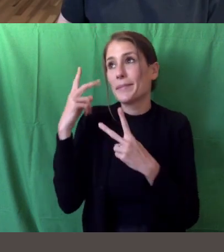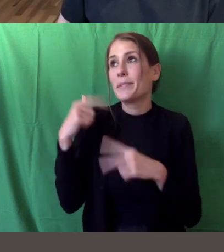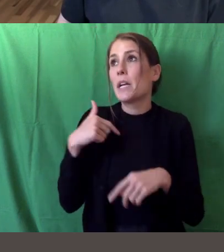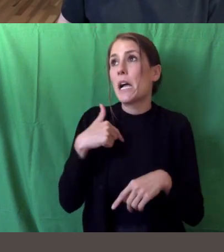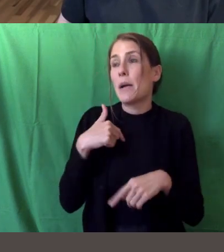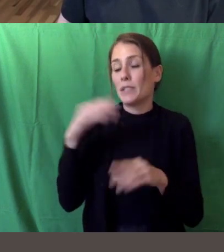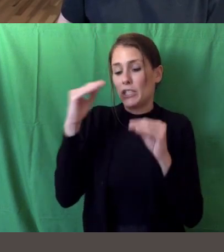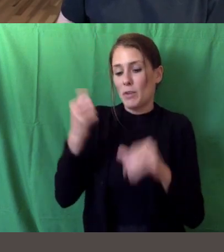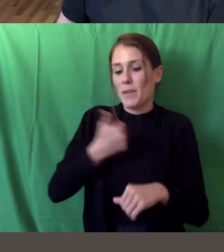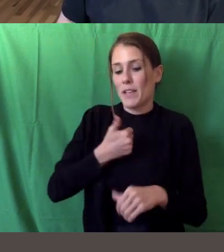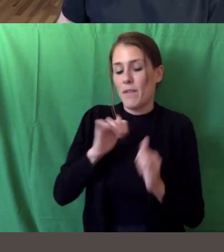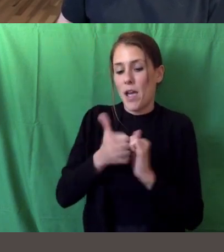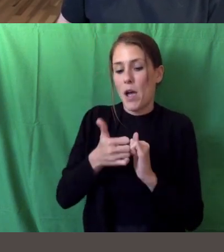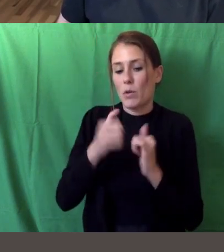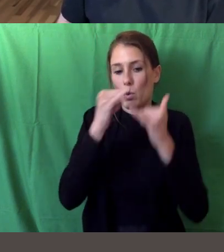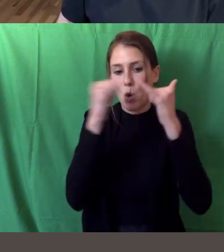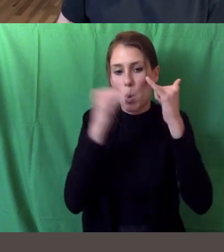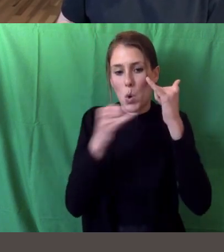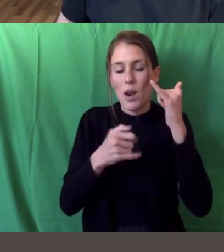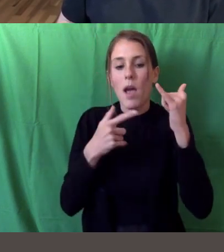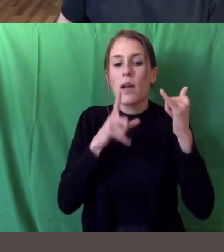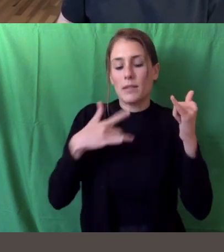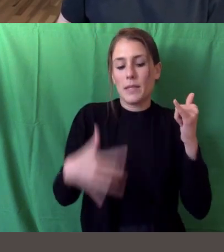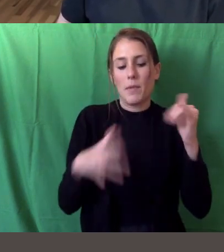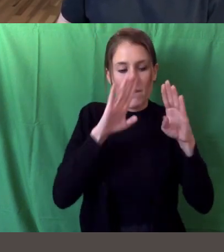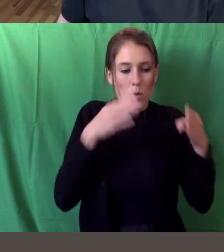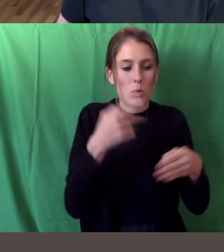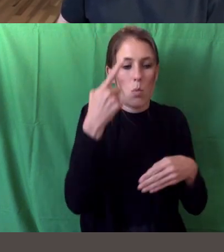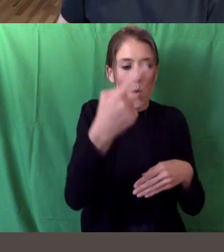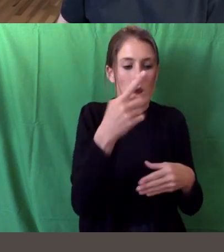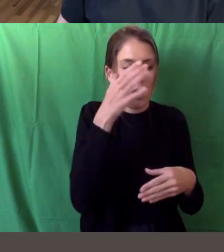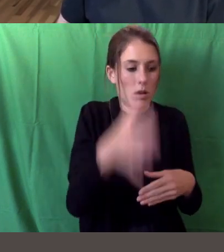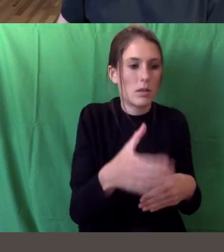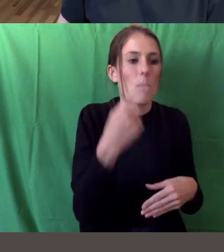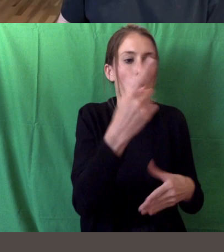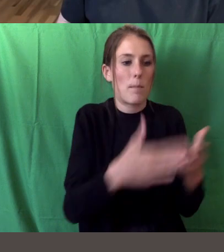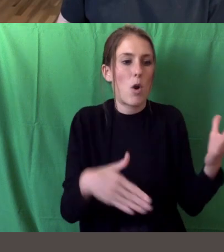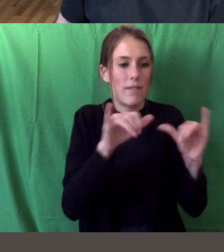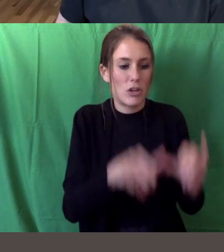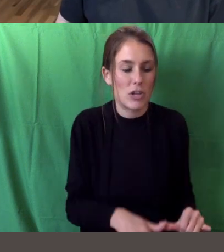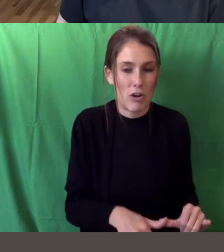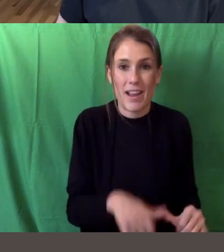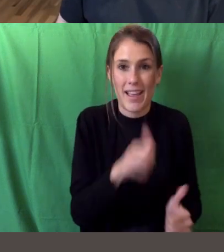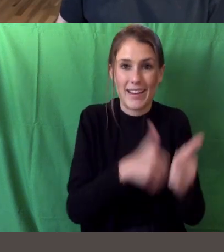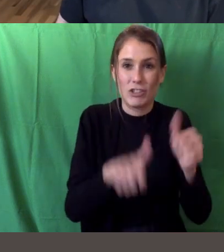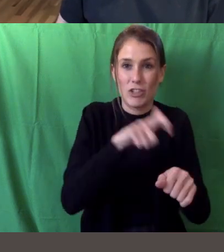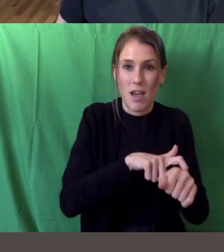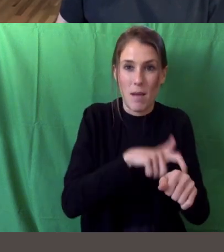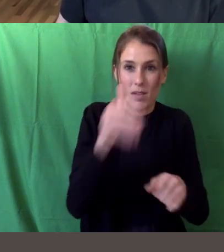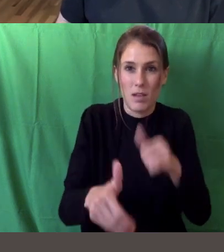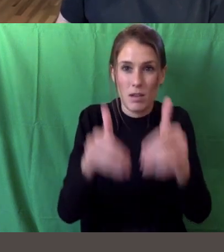how to code, I was usually focused on one concept or one piece of engineering at a time. If you're working on business logic,